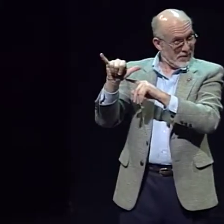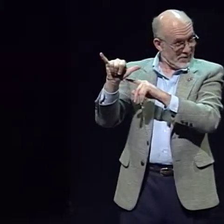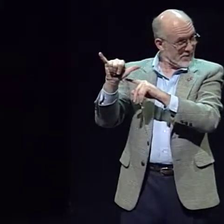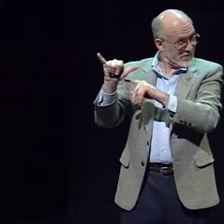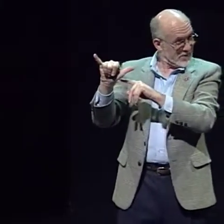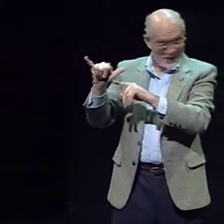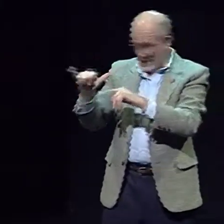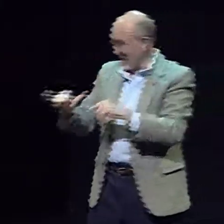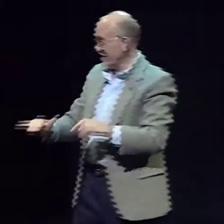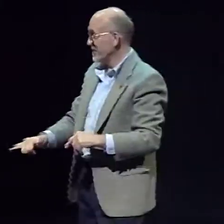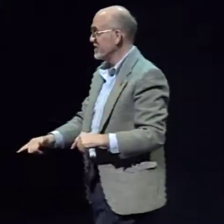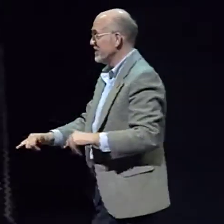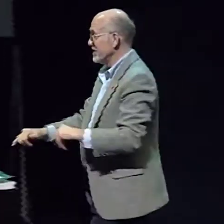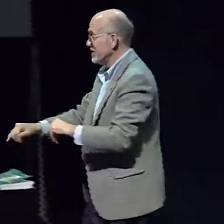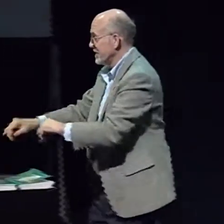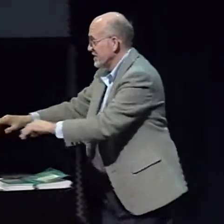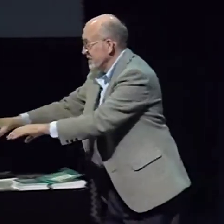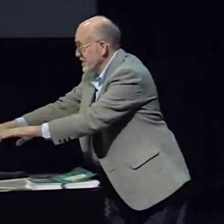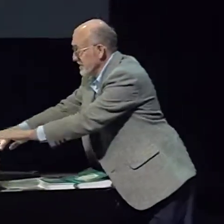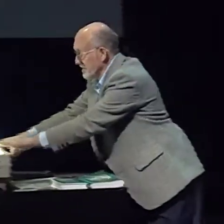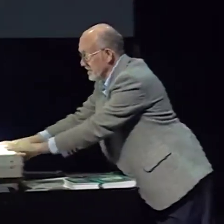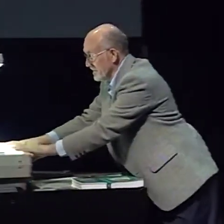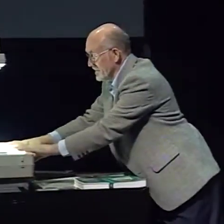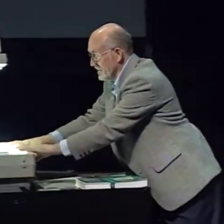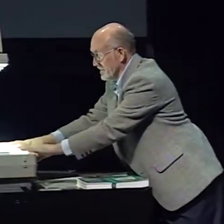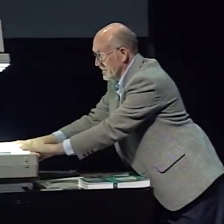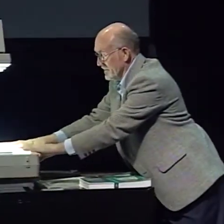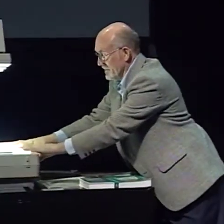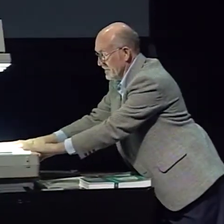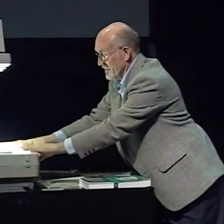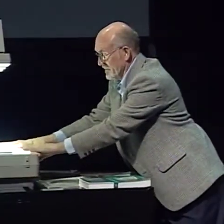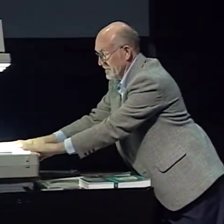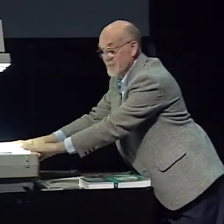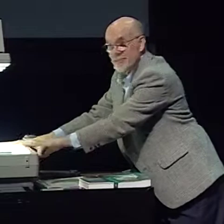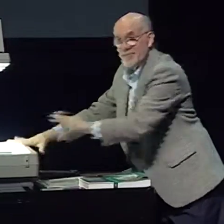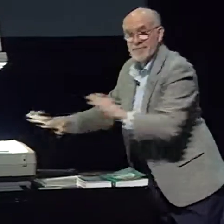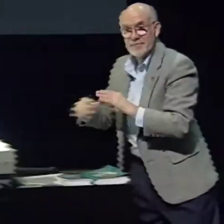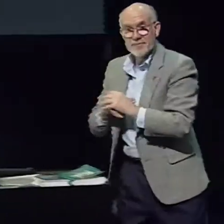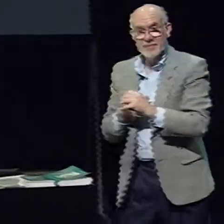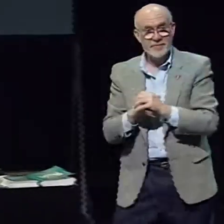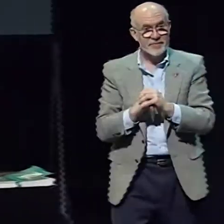IS PLAY INVOLVED WITH THIS-- SPORTS?